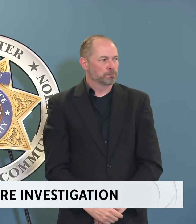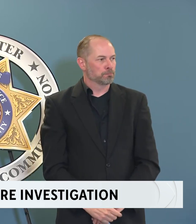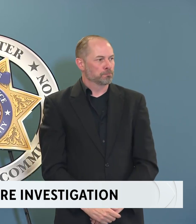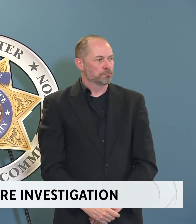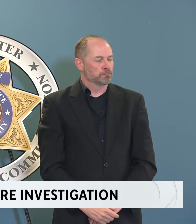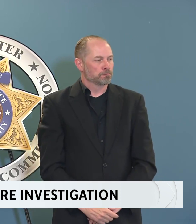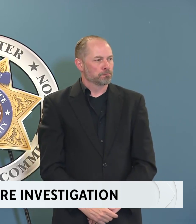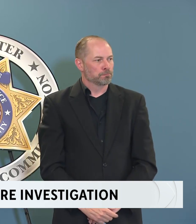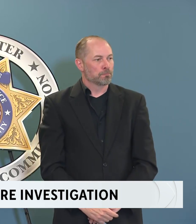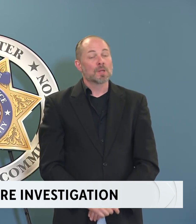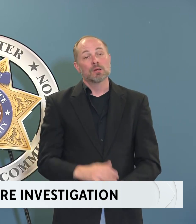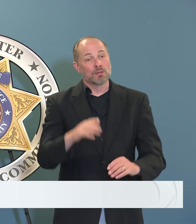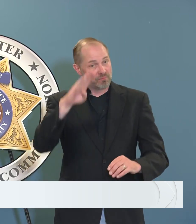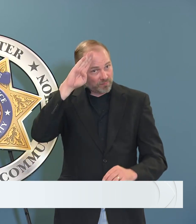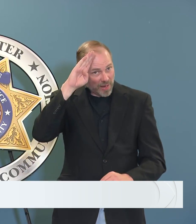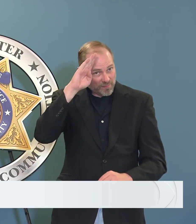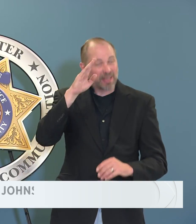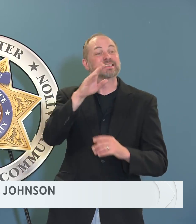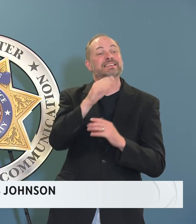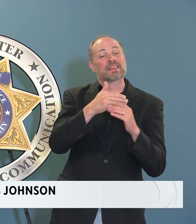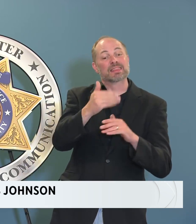SHED AND NO INDICATION THAT THE